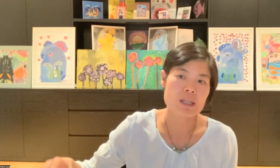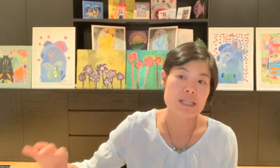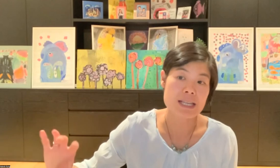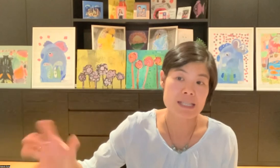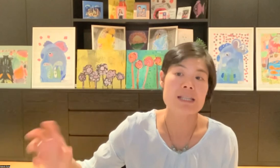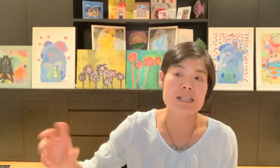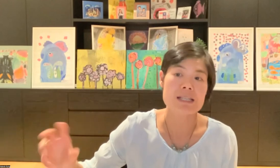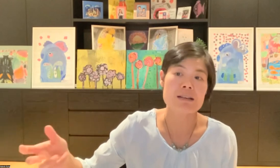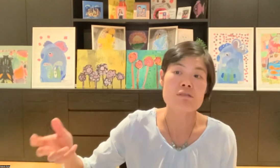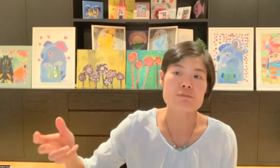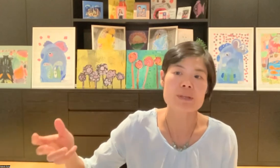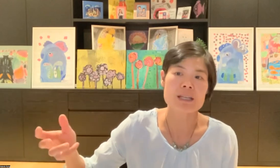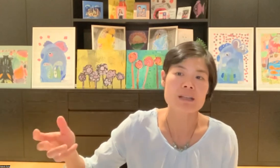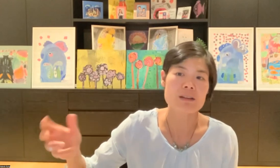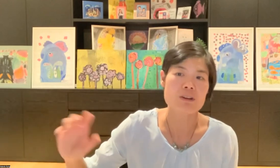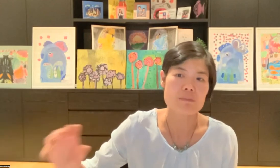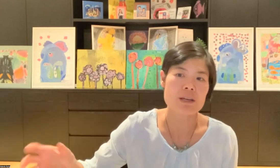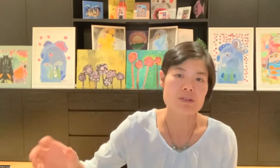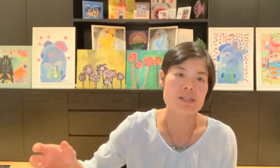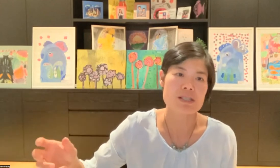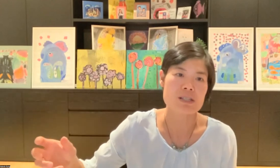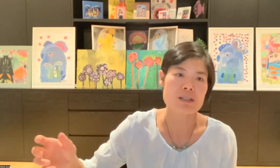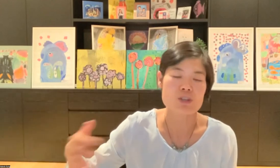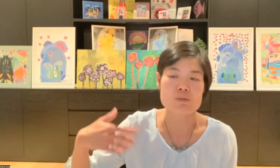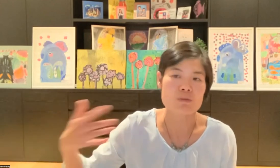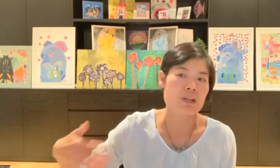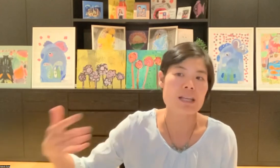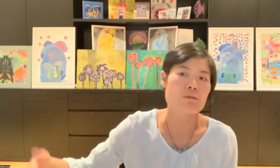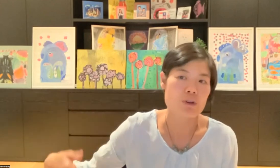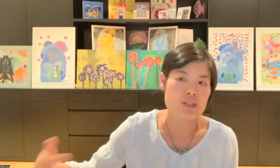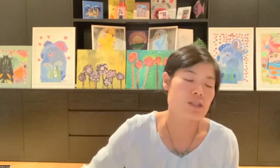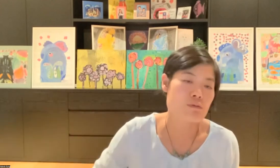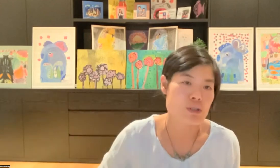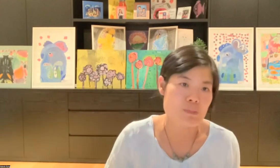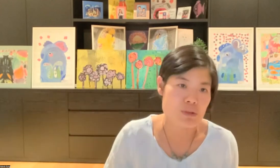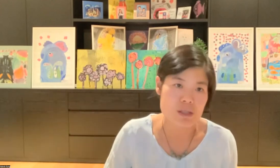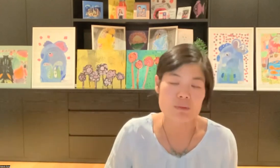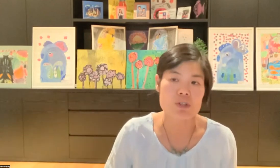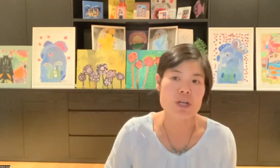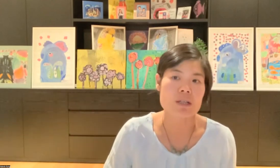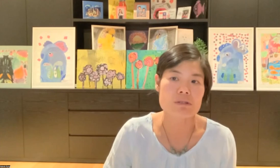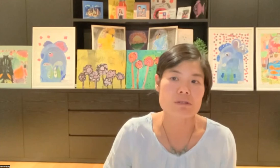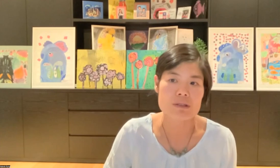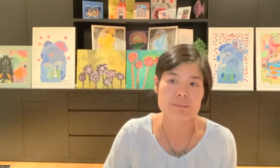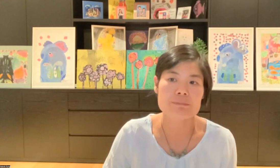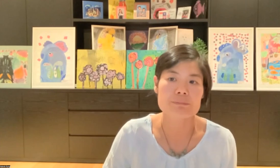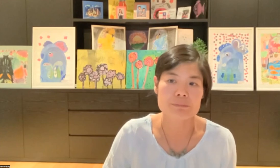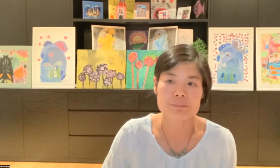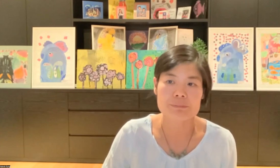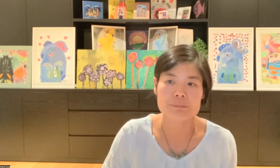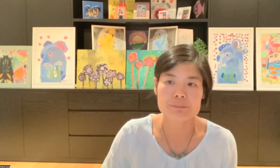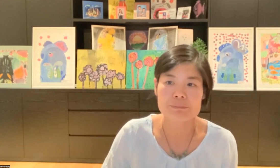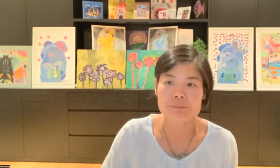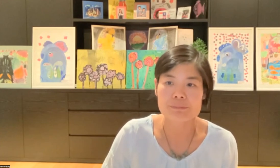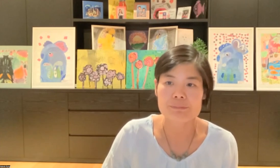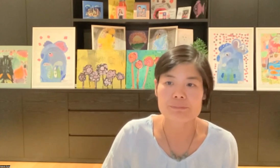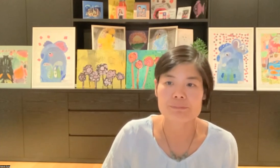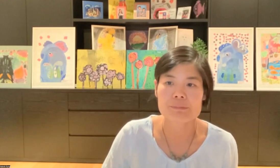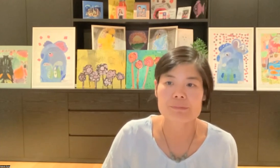testing itself, not being consistent in terms of not being consistent responses from the